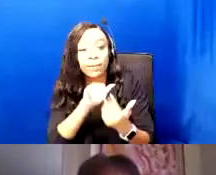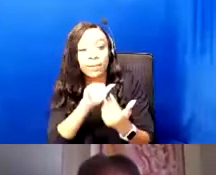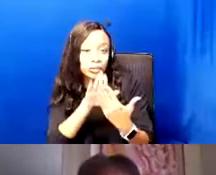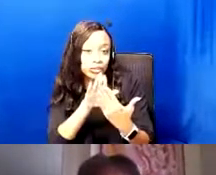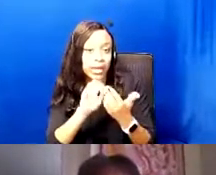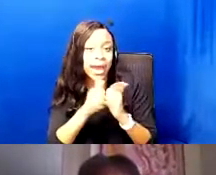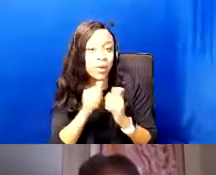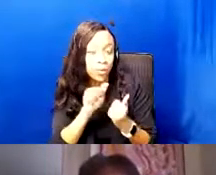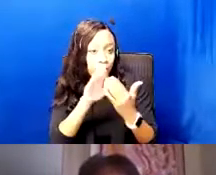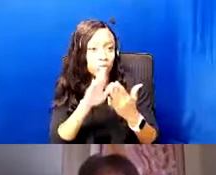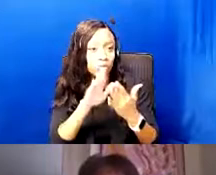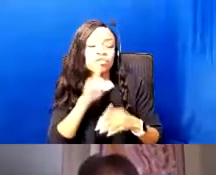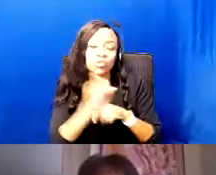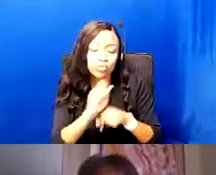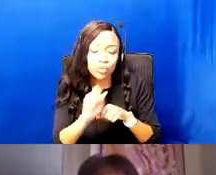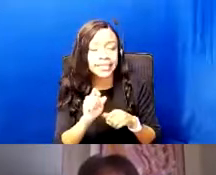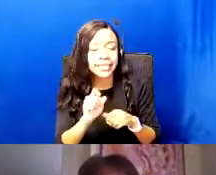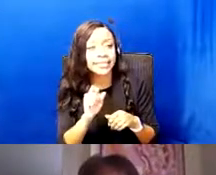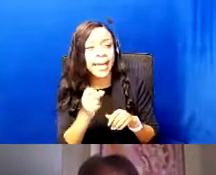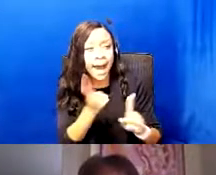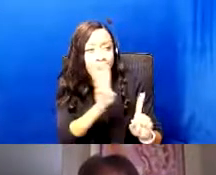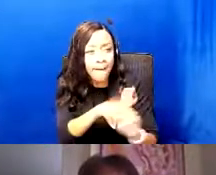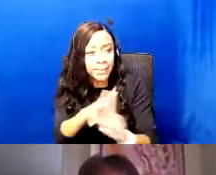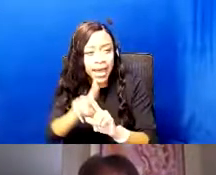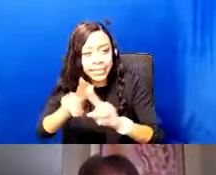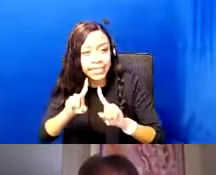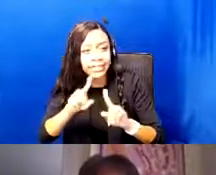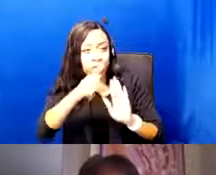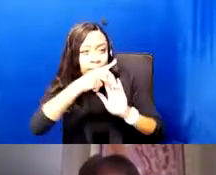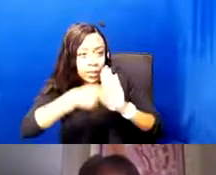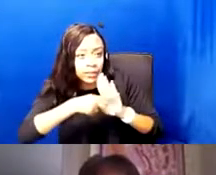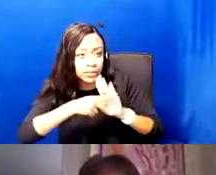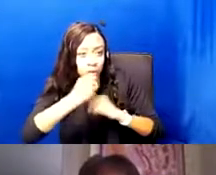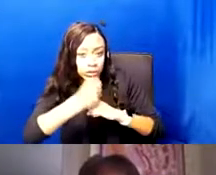really applying these principles and structures to the logistics. Thank you, Elizabeth.